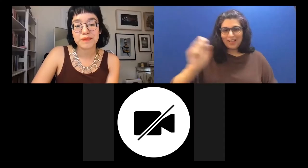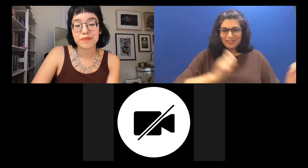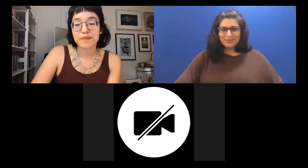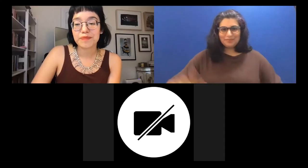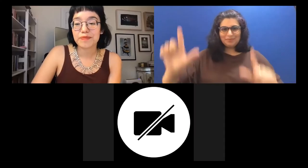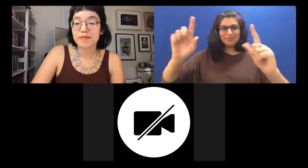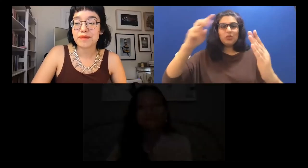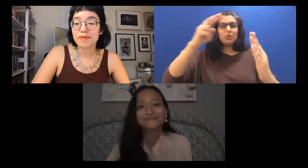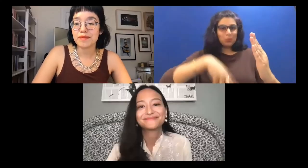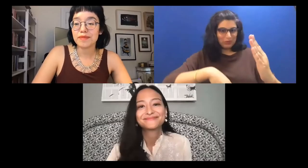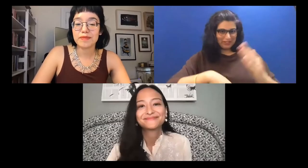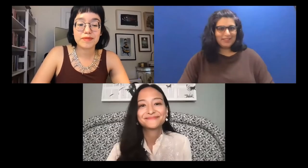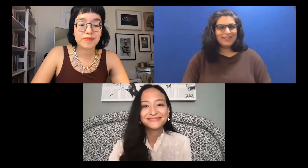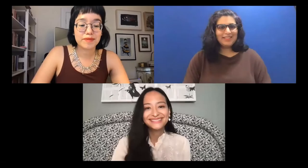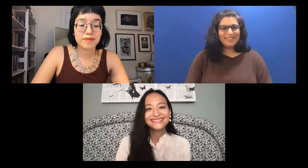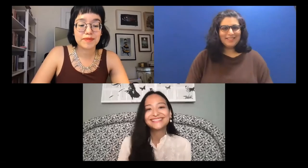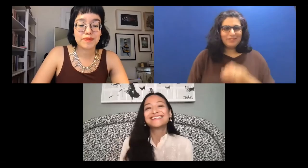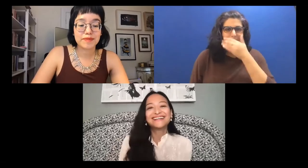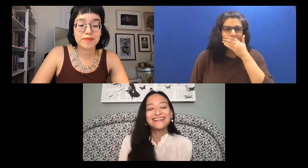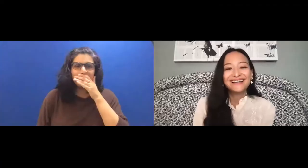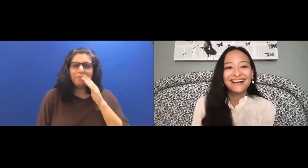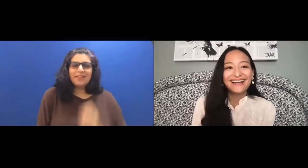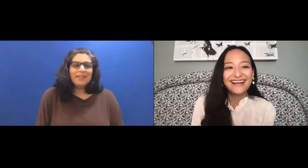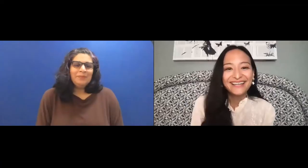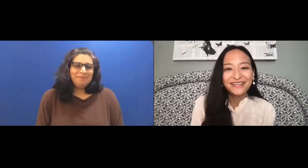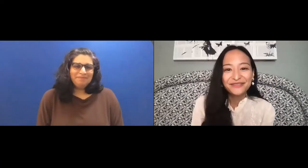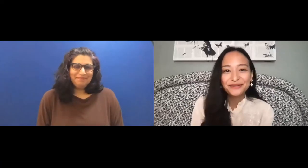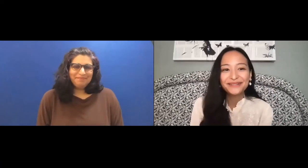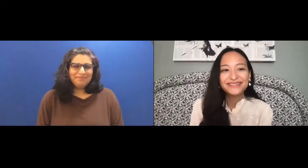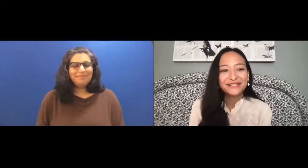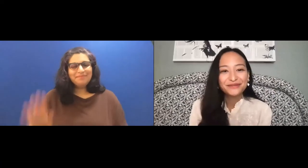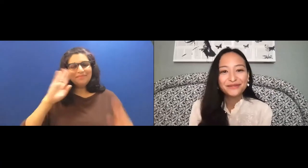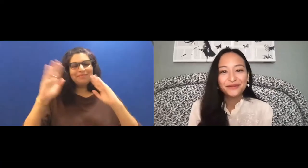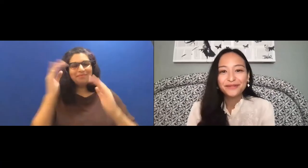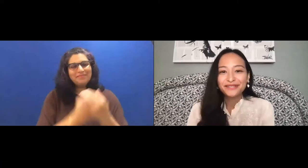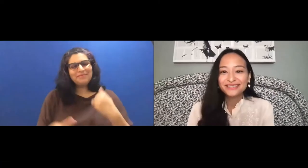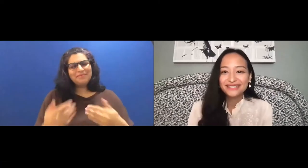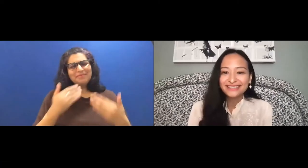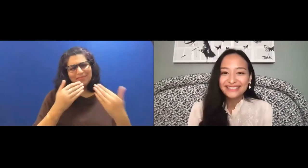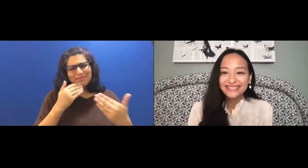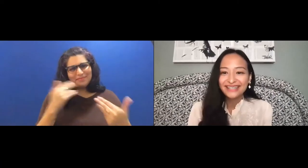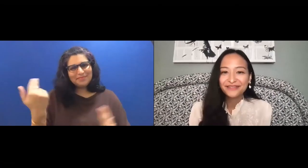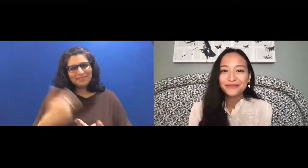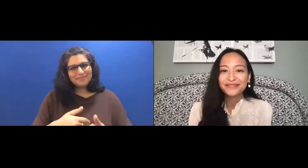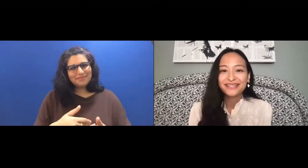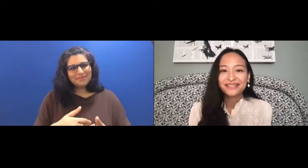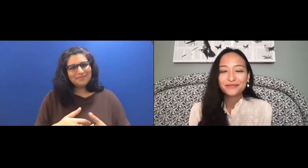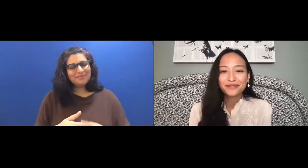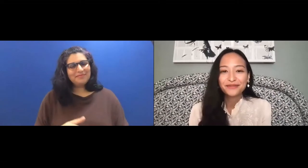Unknown Speaker Hi, everyone, thank Unknown Speaker you so much Lily and everyone at the Asian